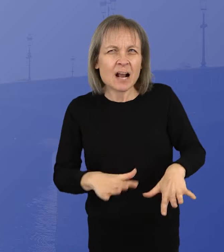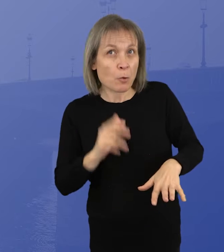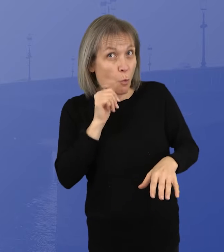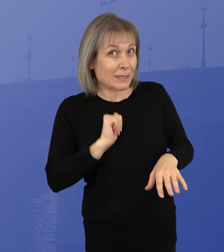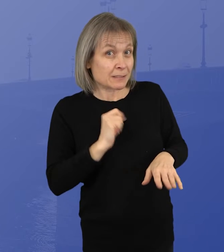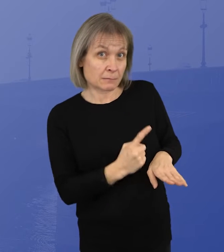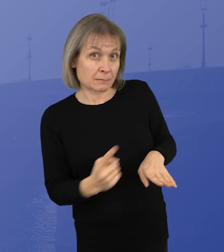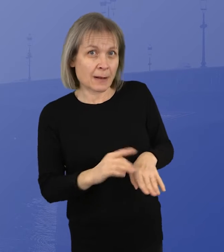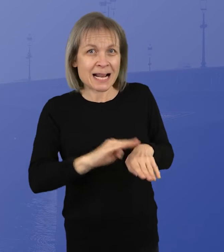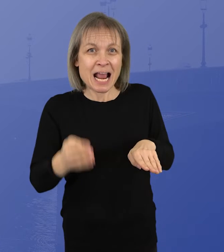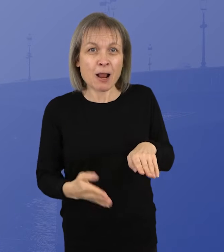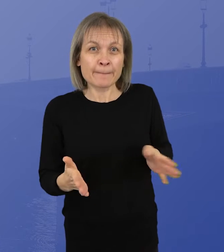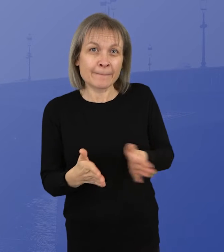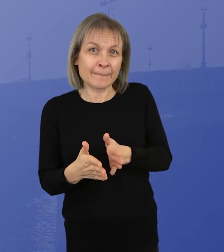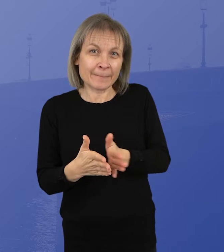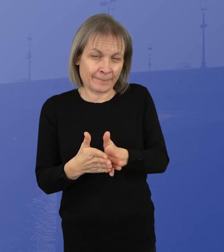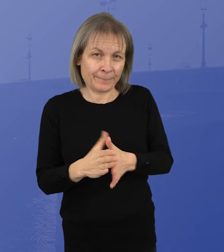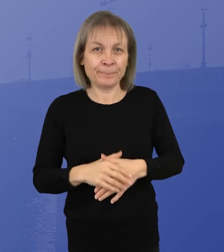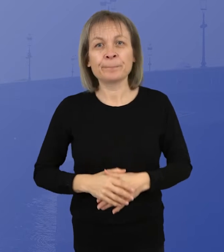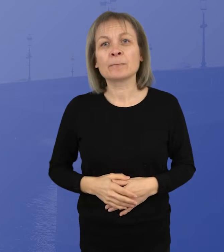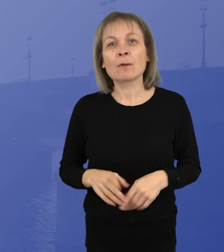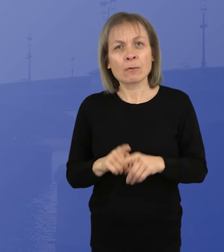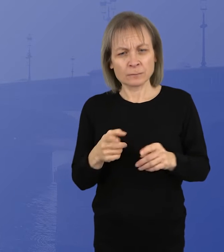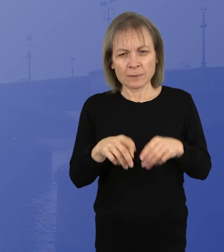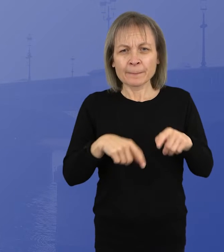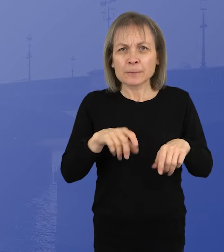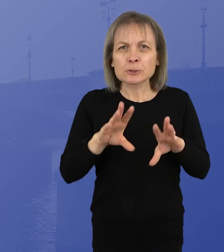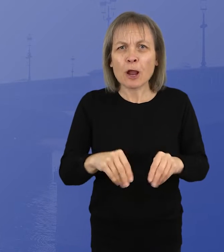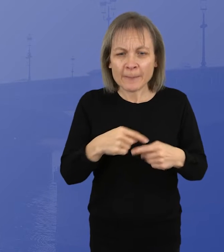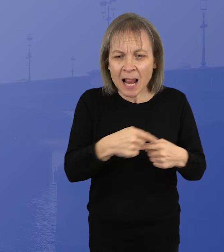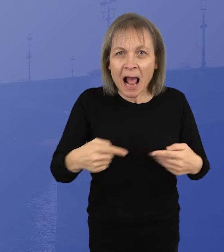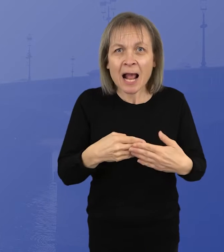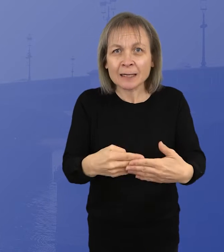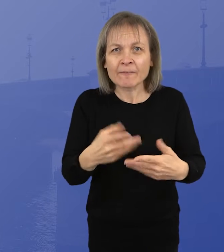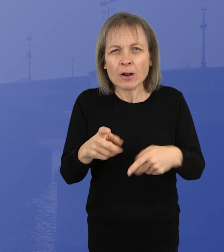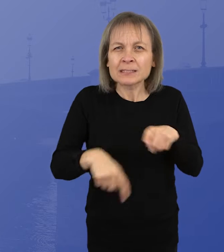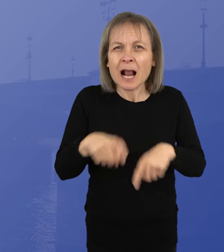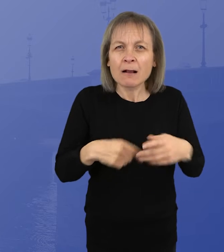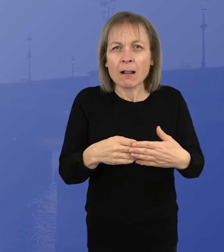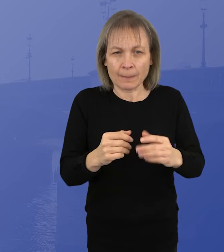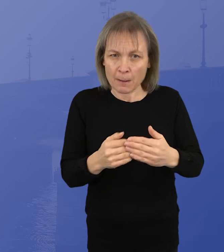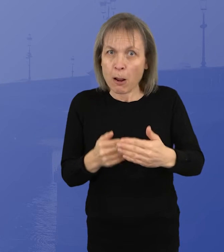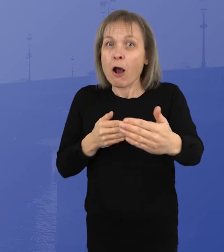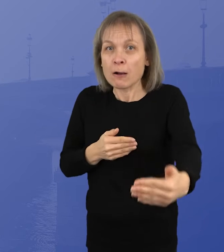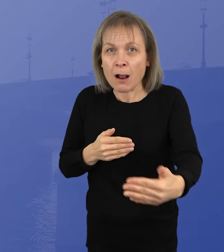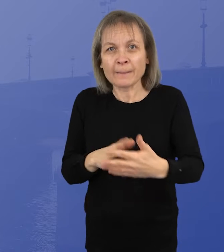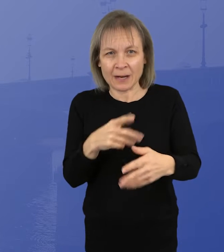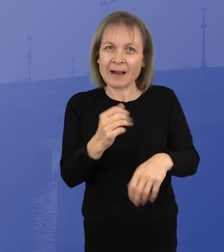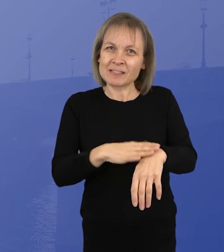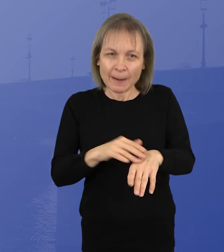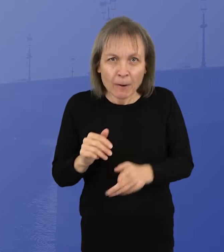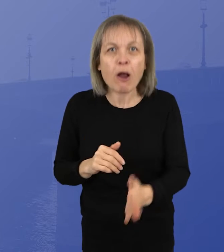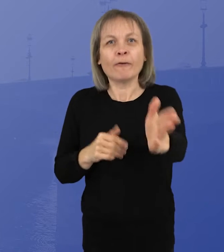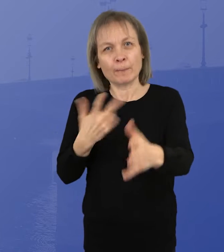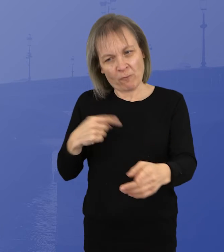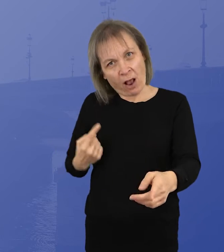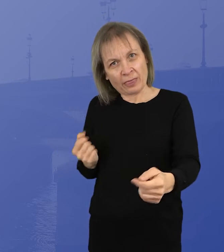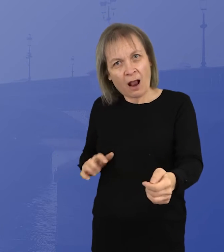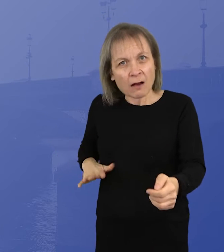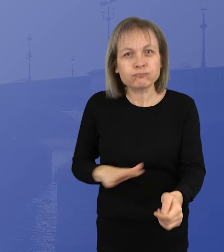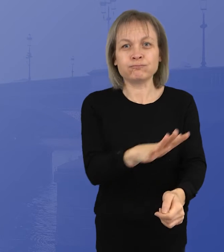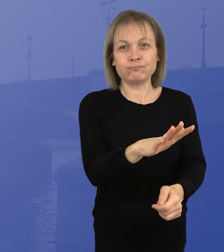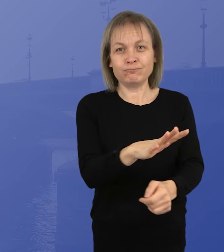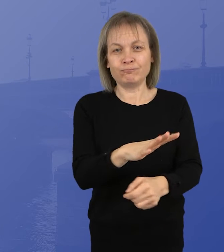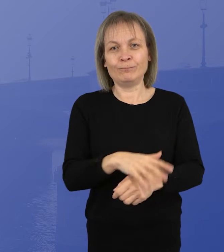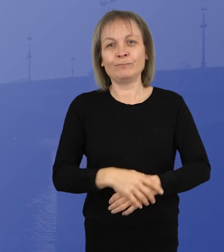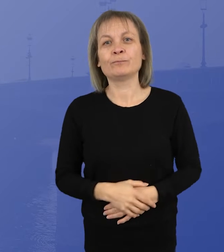can feel when they are near the edge of the pavement, fitted longer stop lines to give cyclists more space to move off before other vehicles